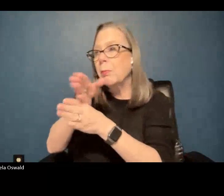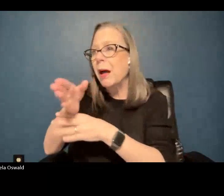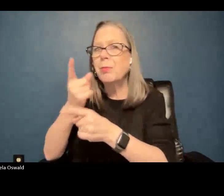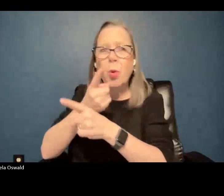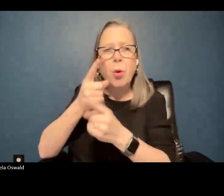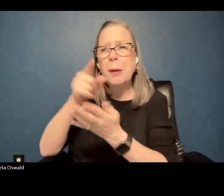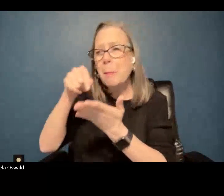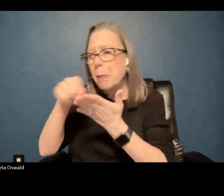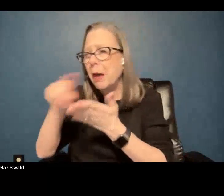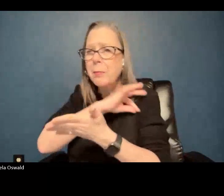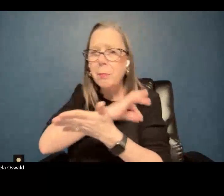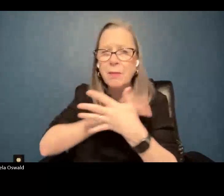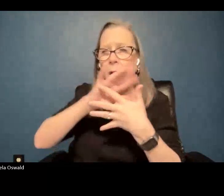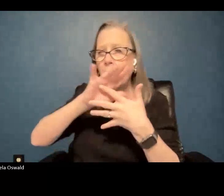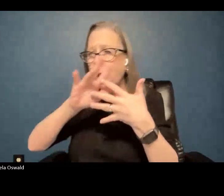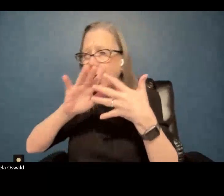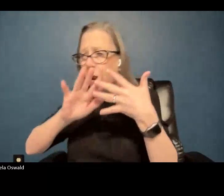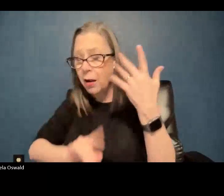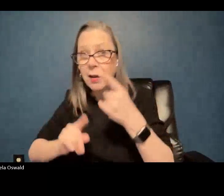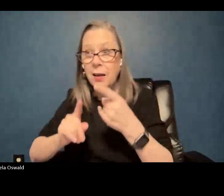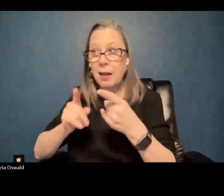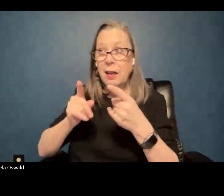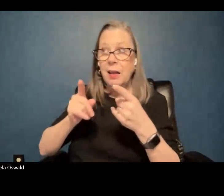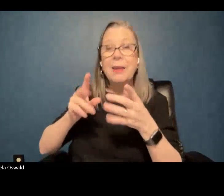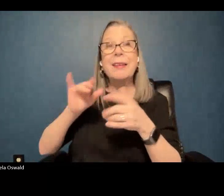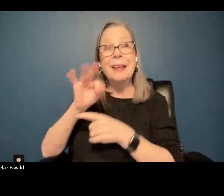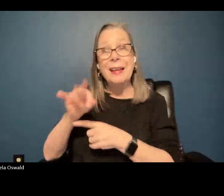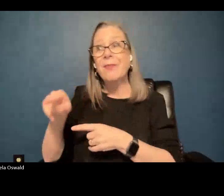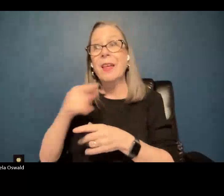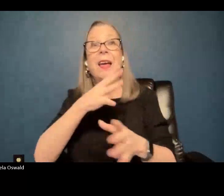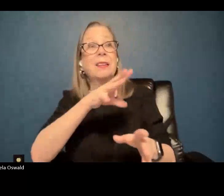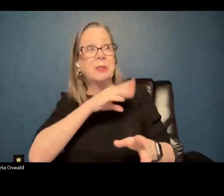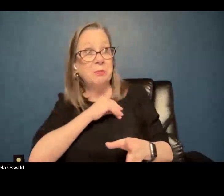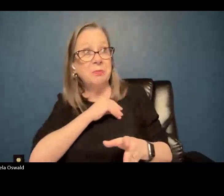that allow them to continue to work full time, support their families and,